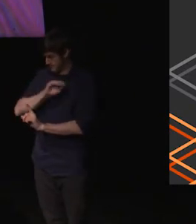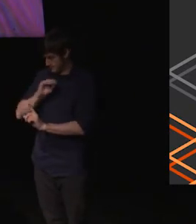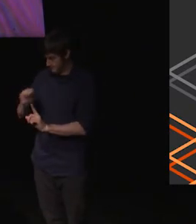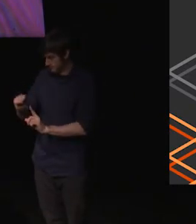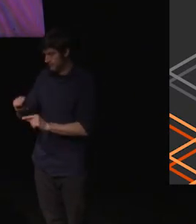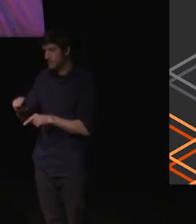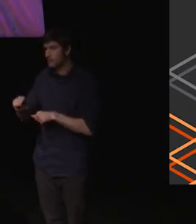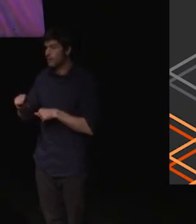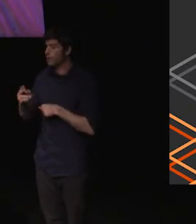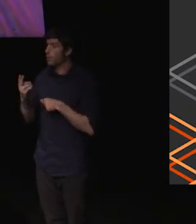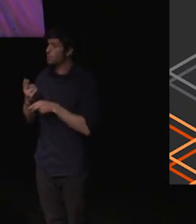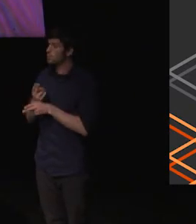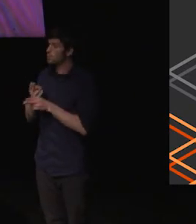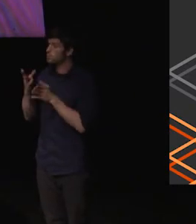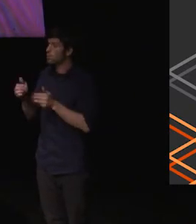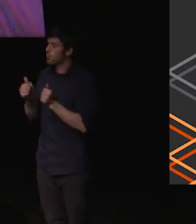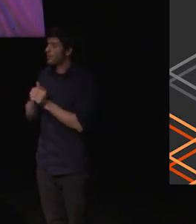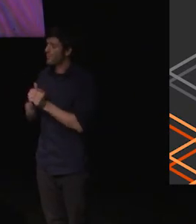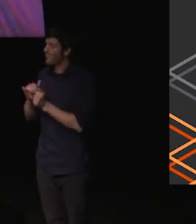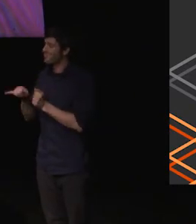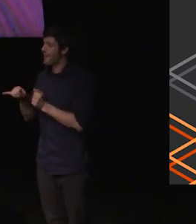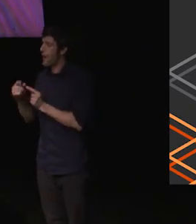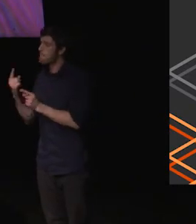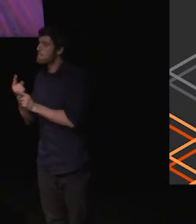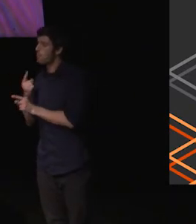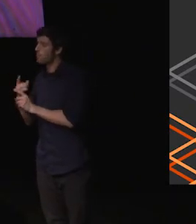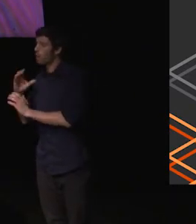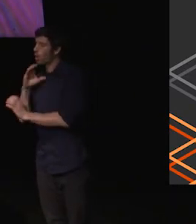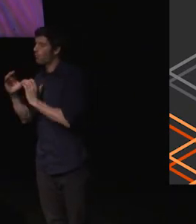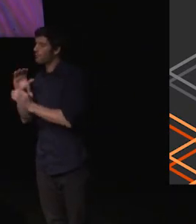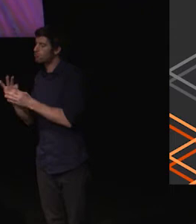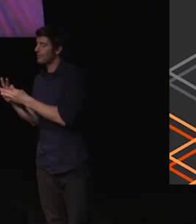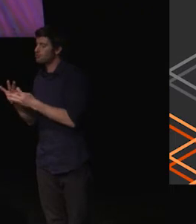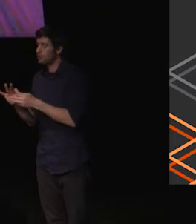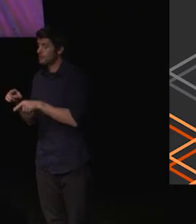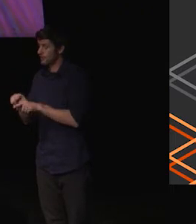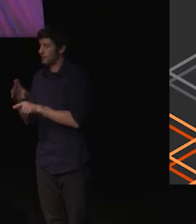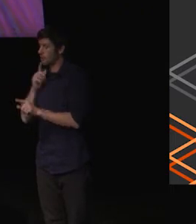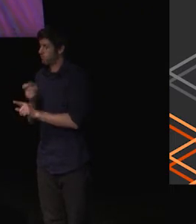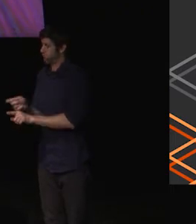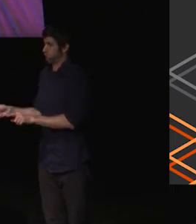with the appropriate communication relationship, will hear that text being spoken.